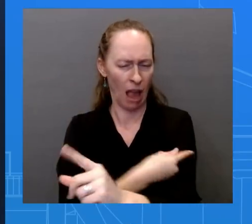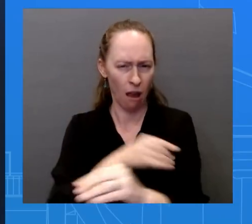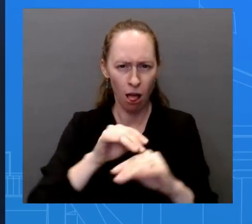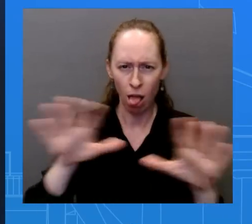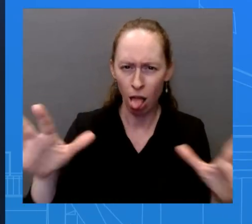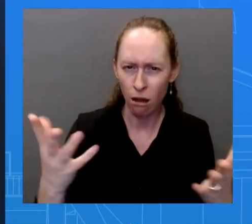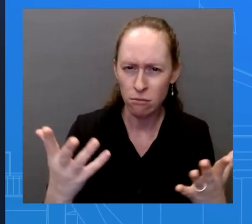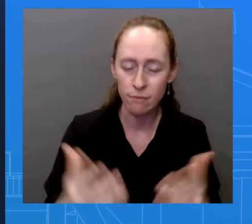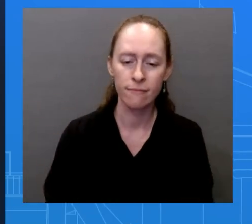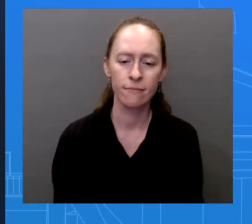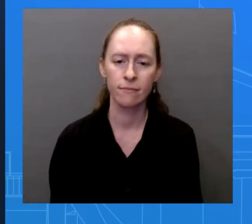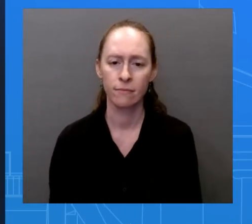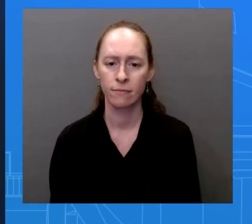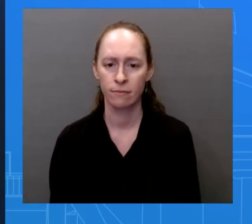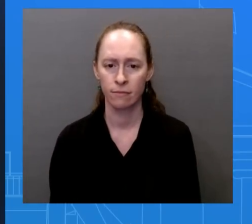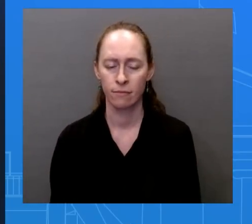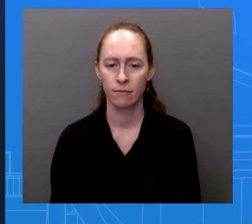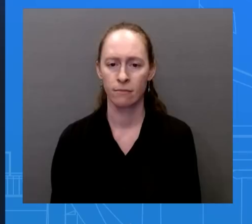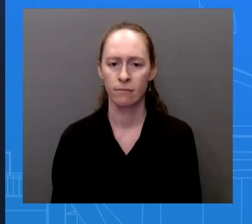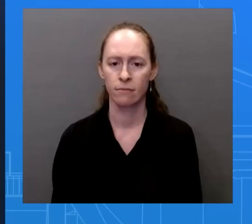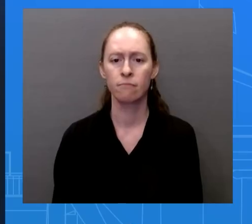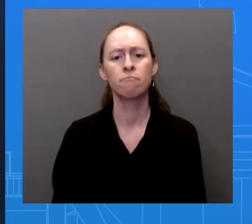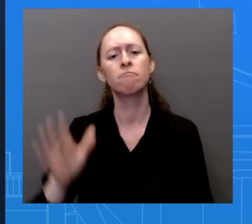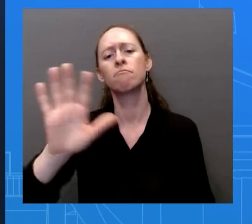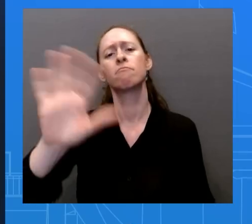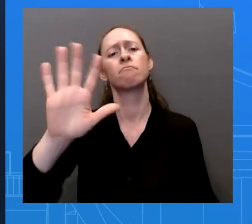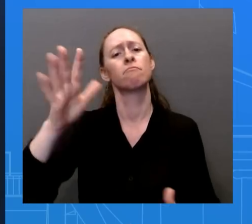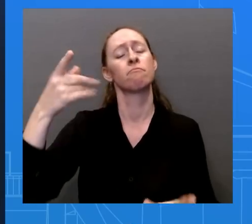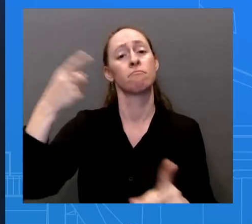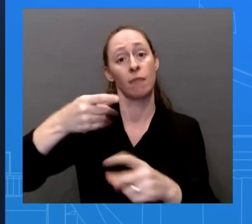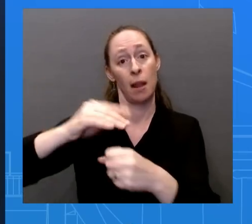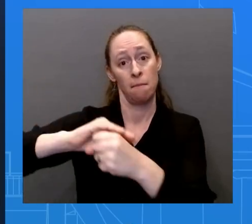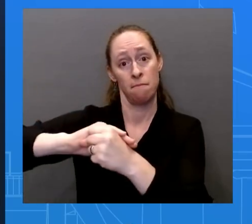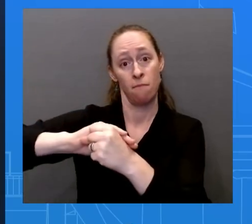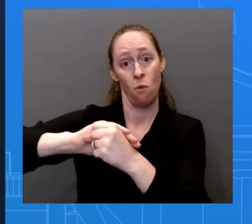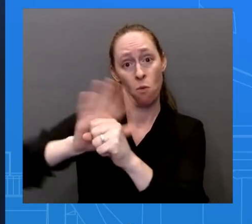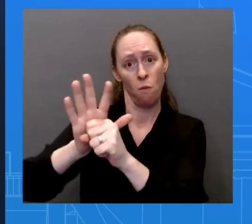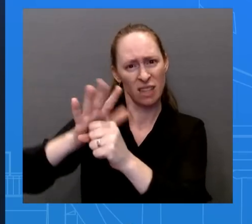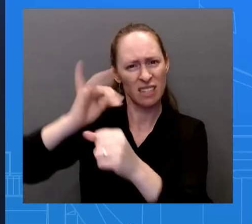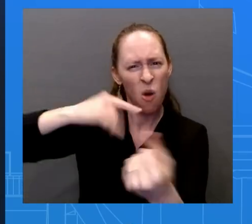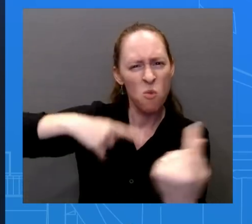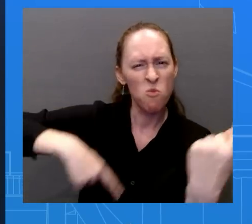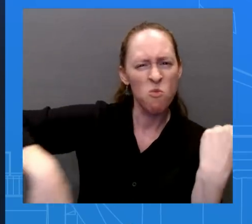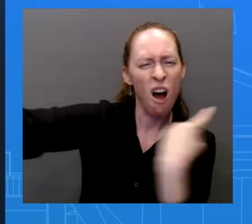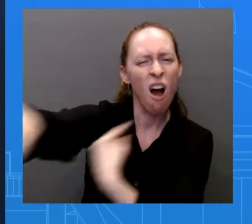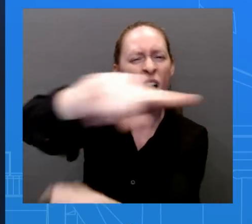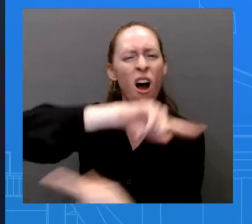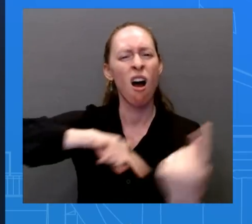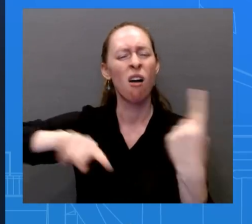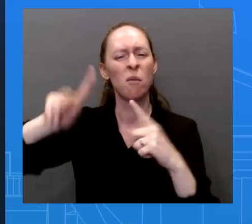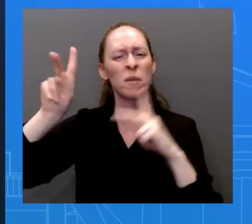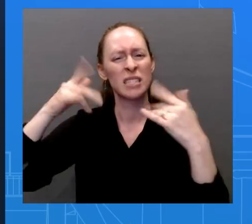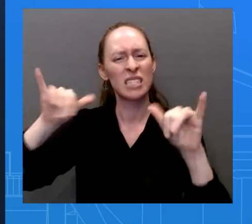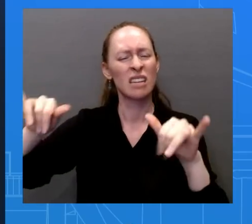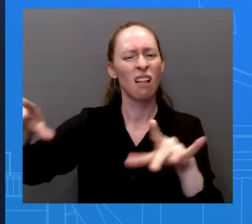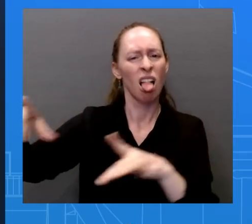tens of thousands of people are getting infected every day. There is a lot of work to do. What we know is that if we want to keep people safe and protect them from serious illness,